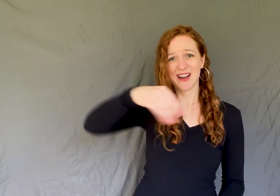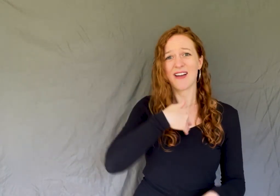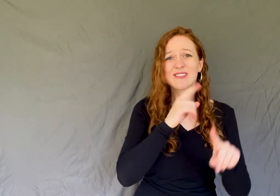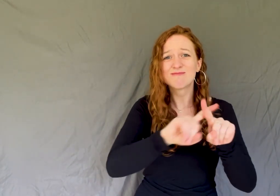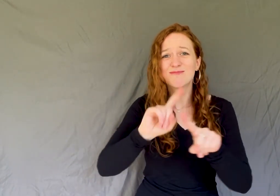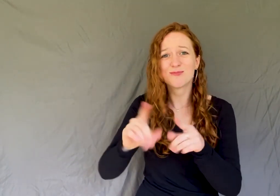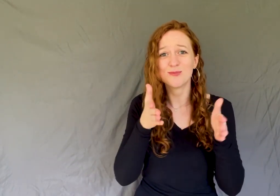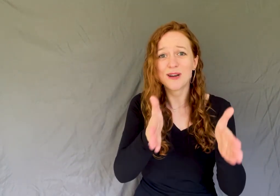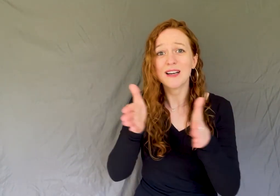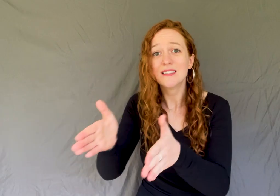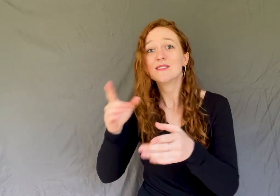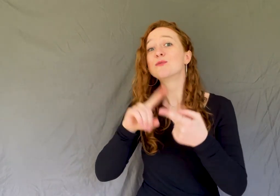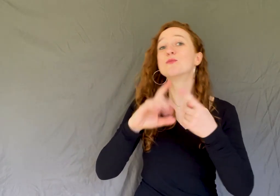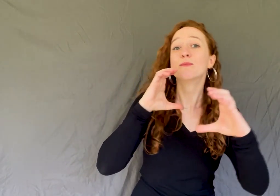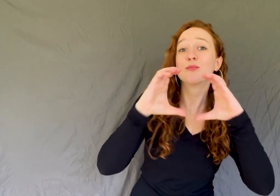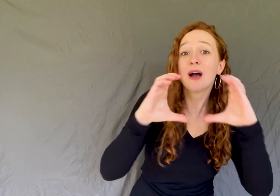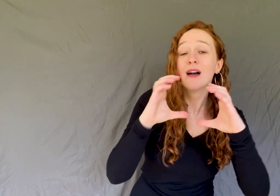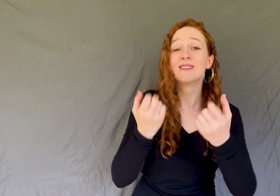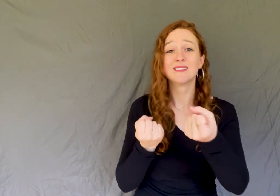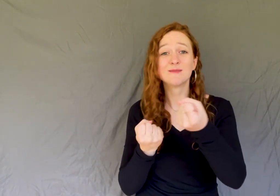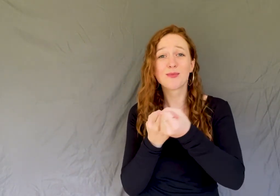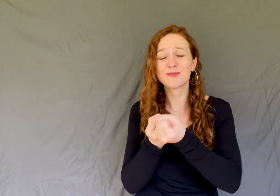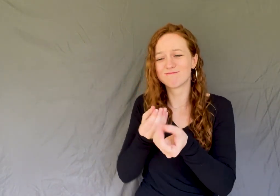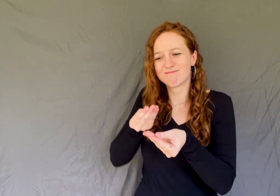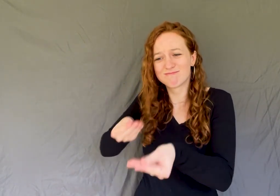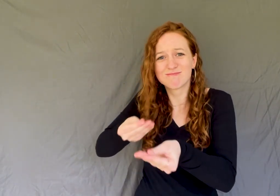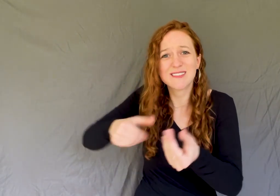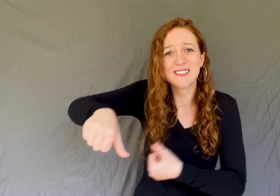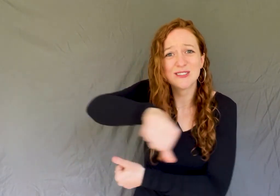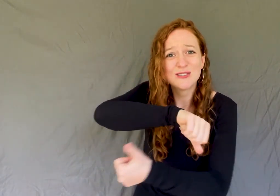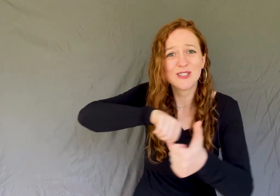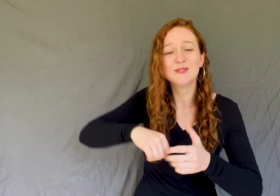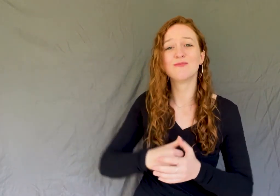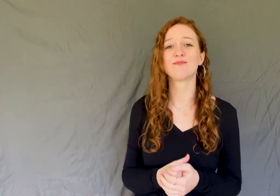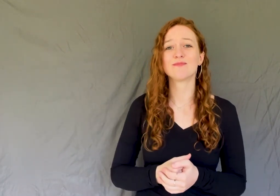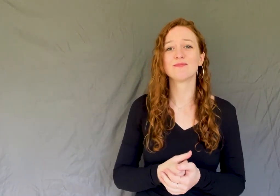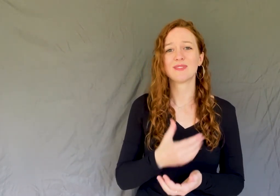and they have ways to communicate, support, and nurture with one another.